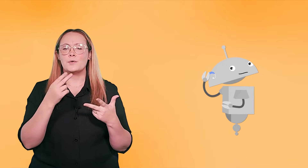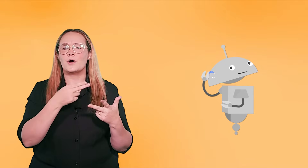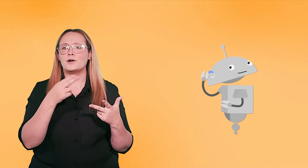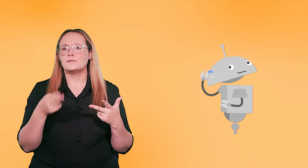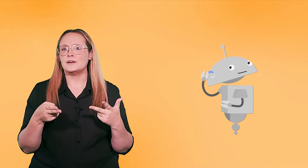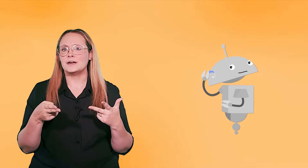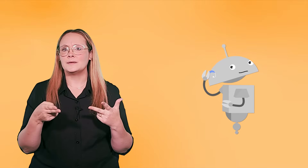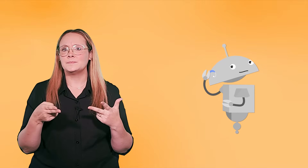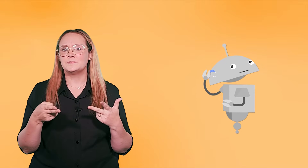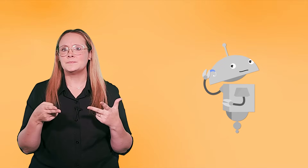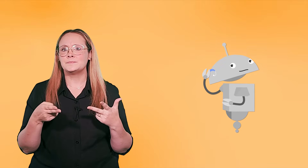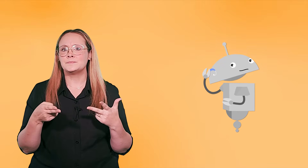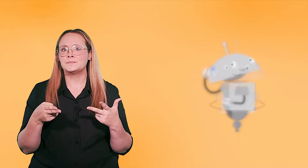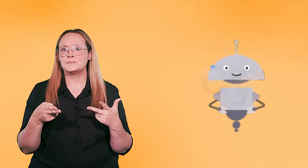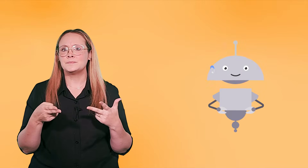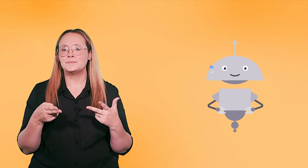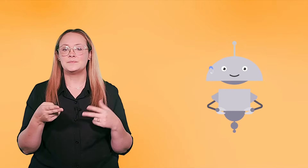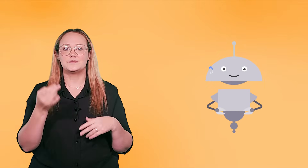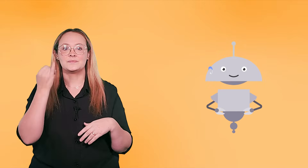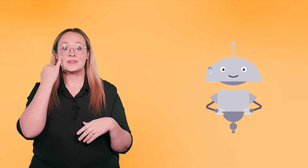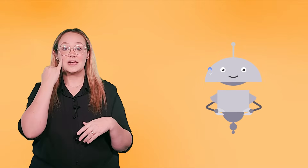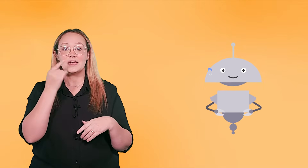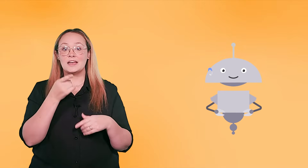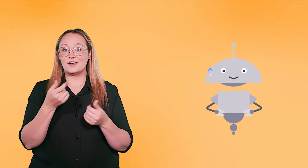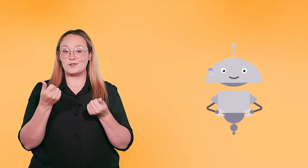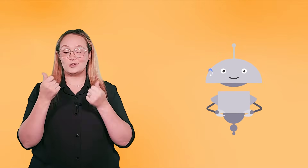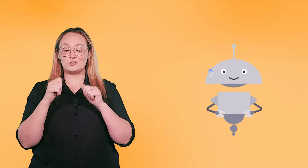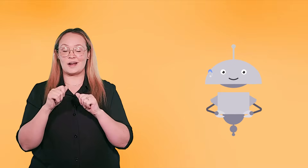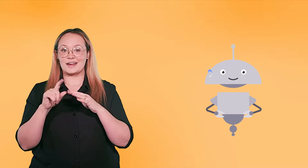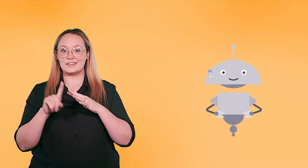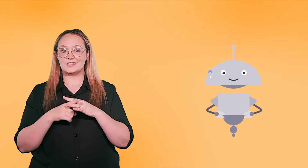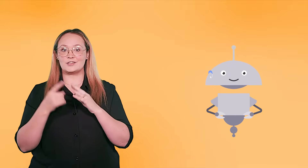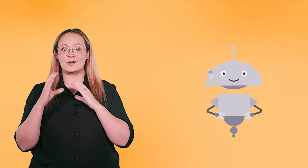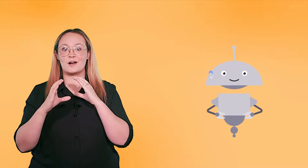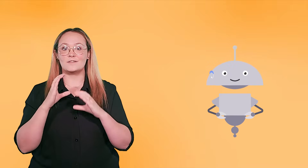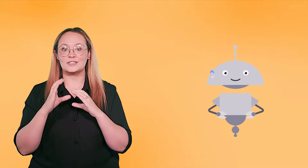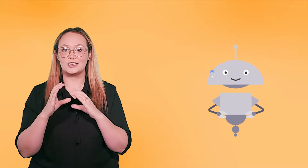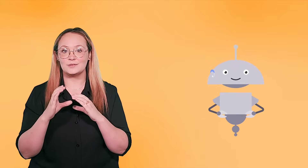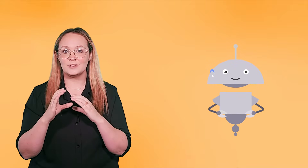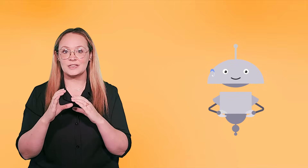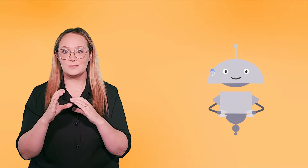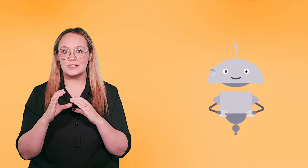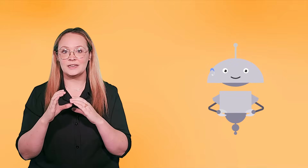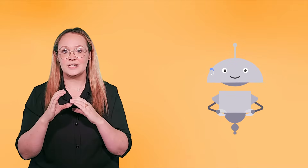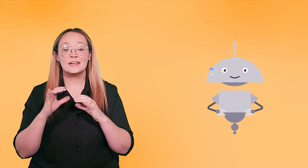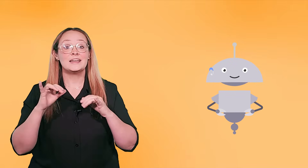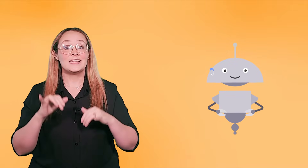or hard of hearing? If you're trying to start a conversation with someone,